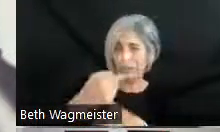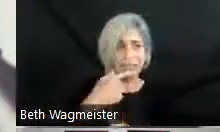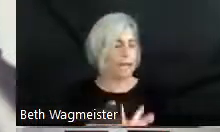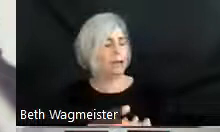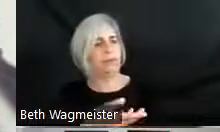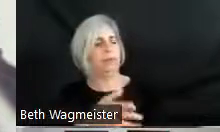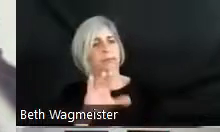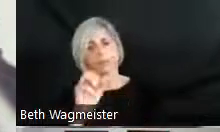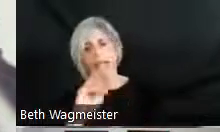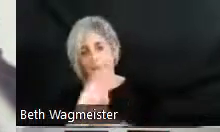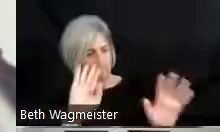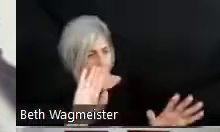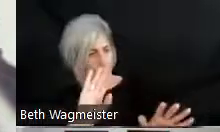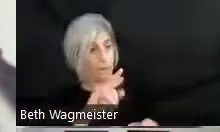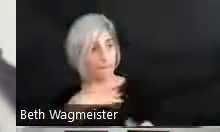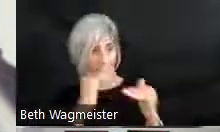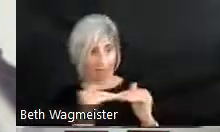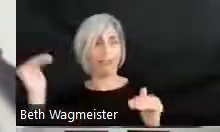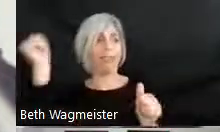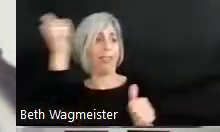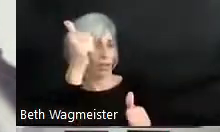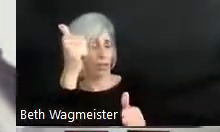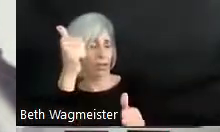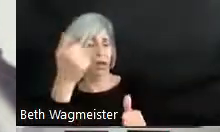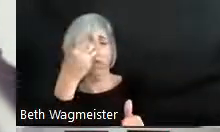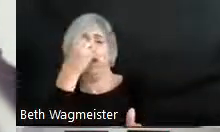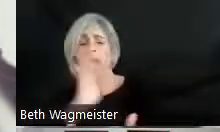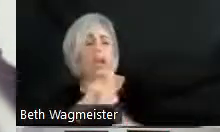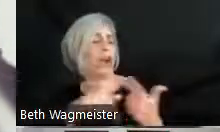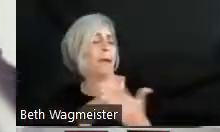know, Cam, when you're at my level, we're not, we don't care about the day to day process.